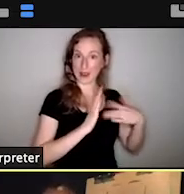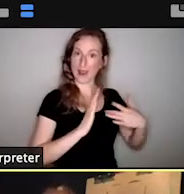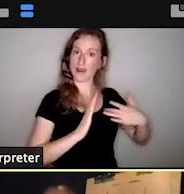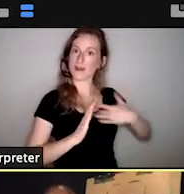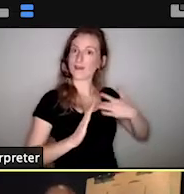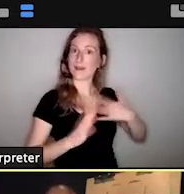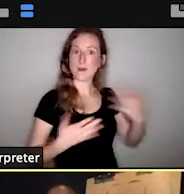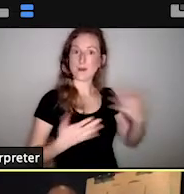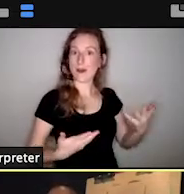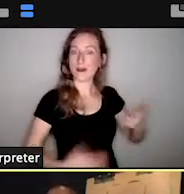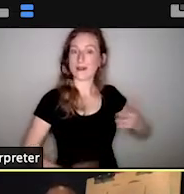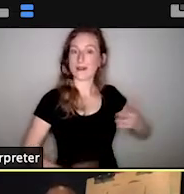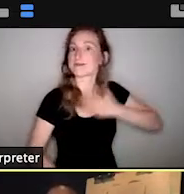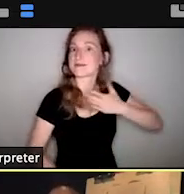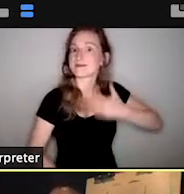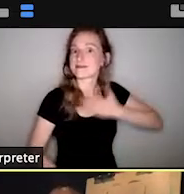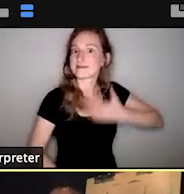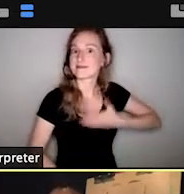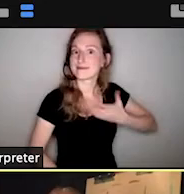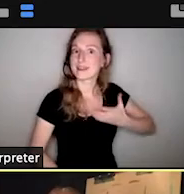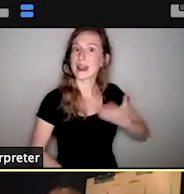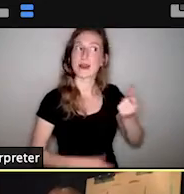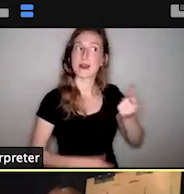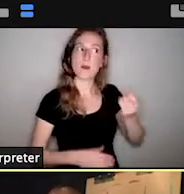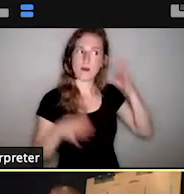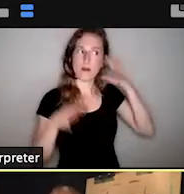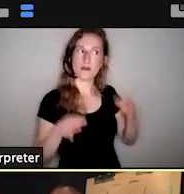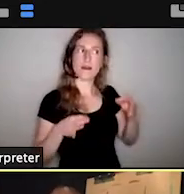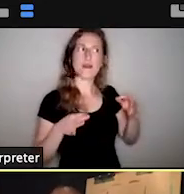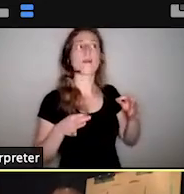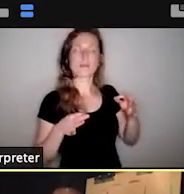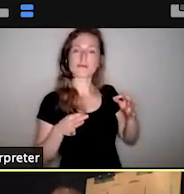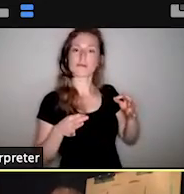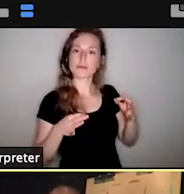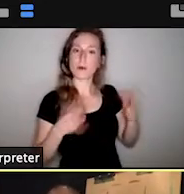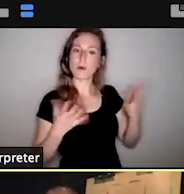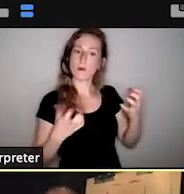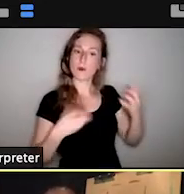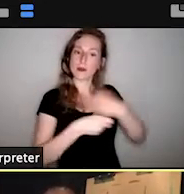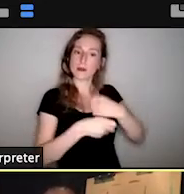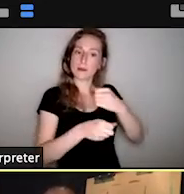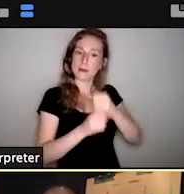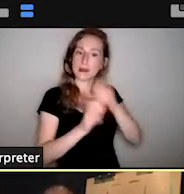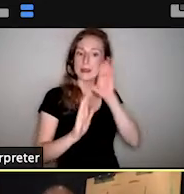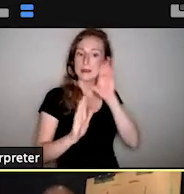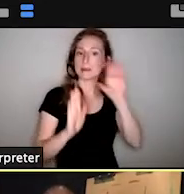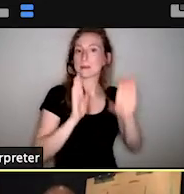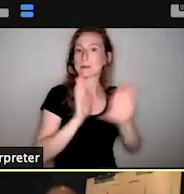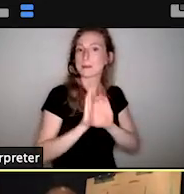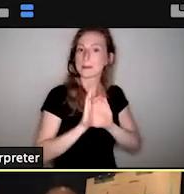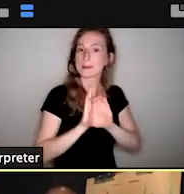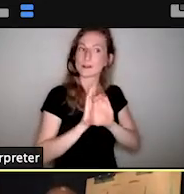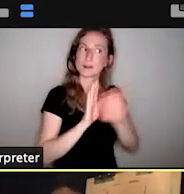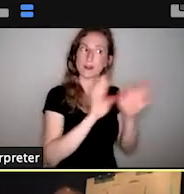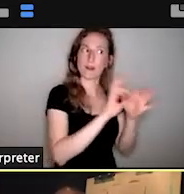So, I used different art materials to make a picture of flowers, because flowers also